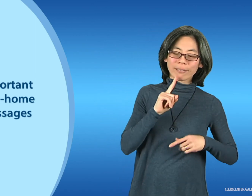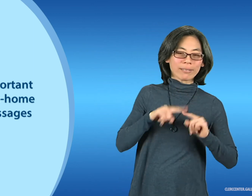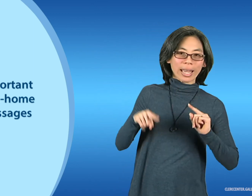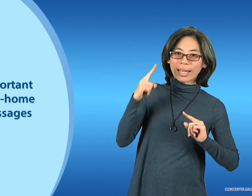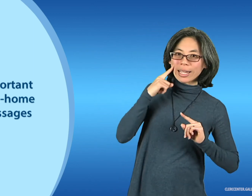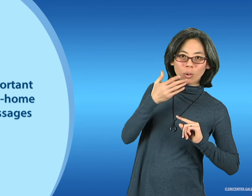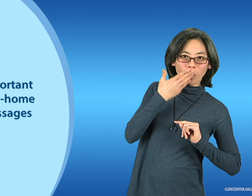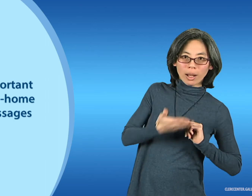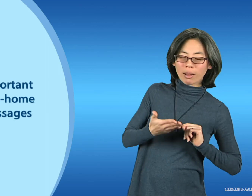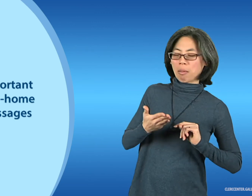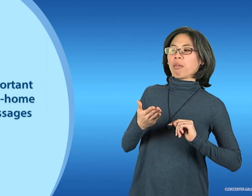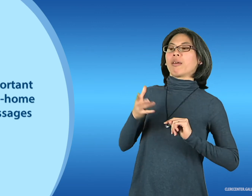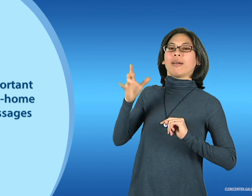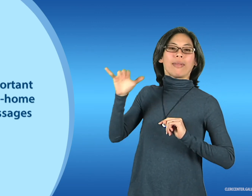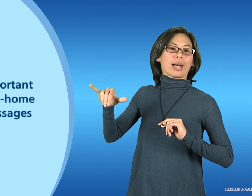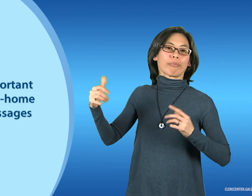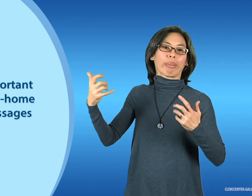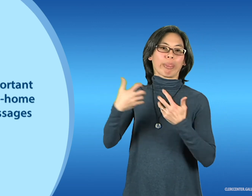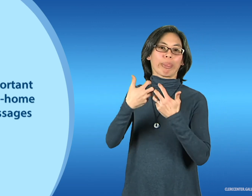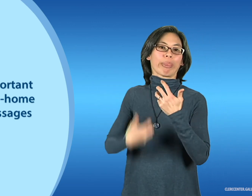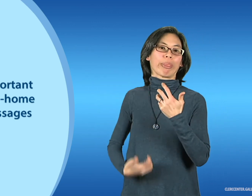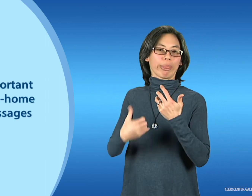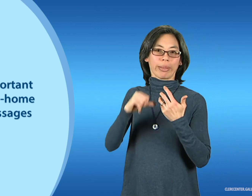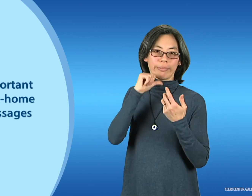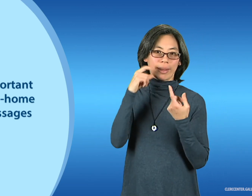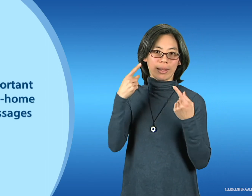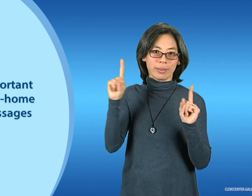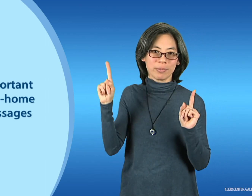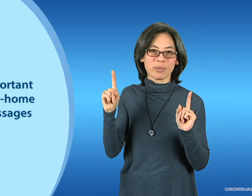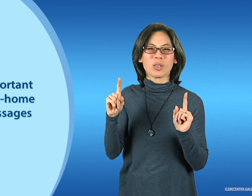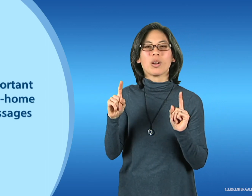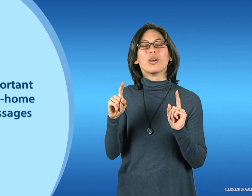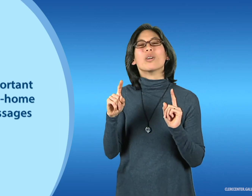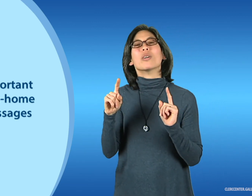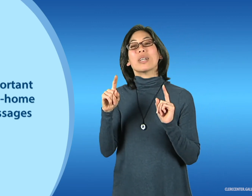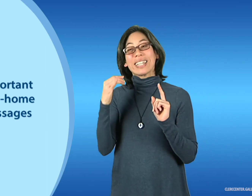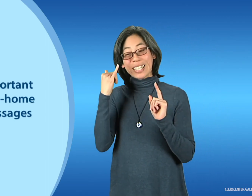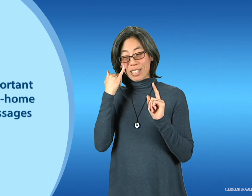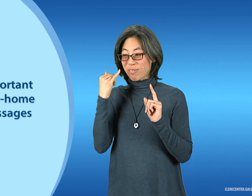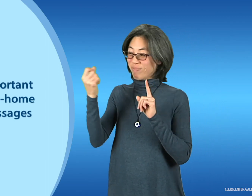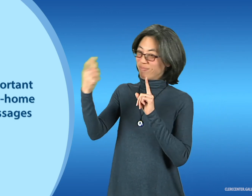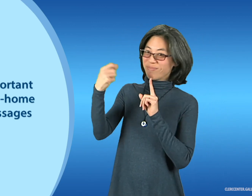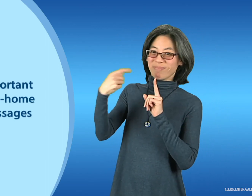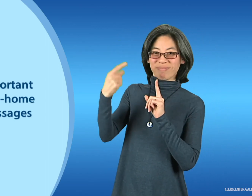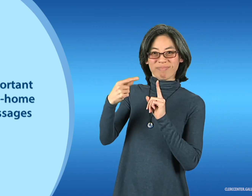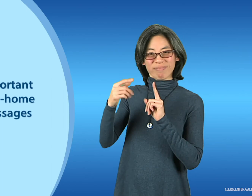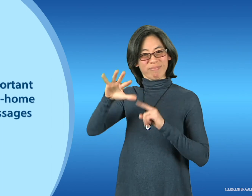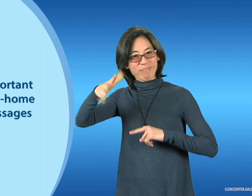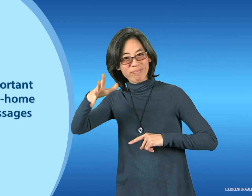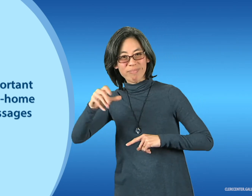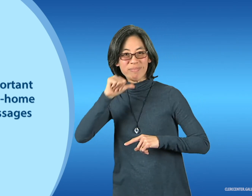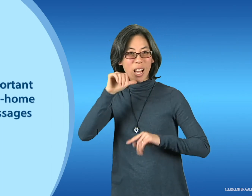and doesn't hear well, those patterns are lost to them. But if the input is not optimal,